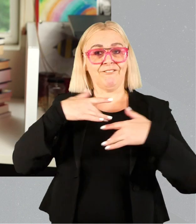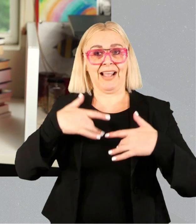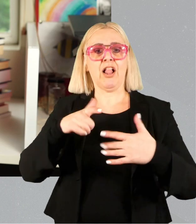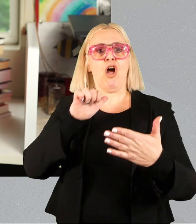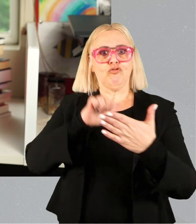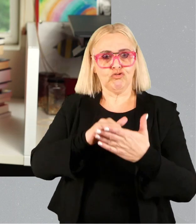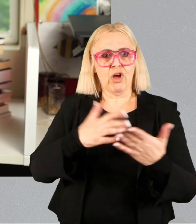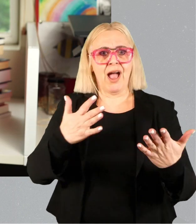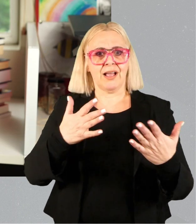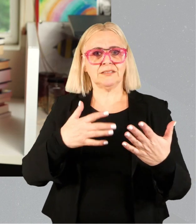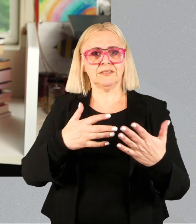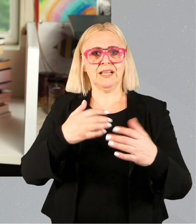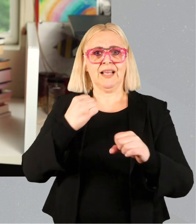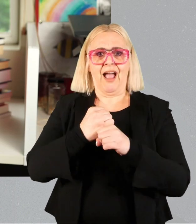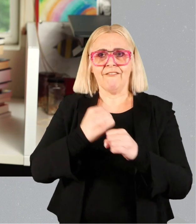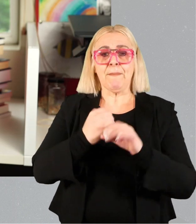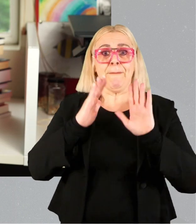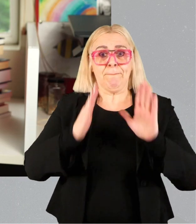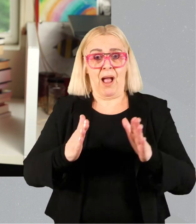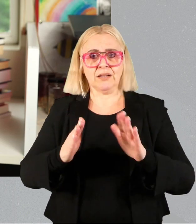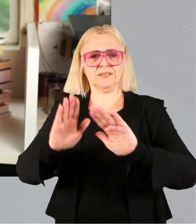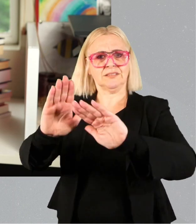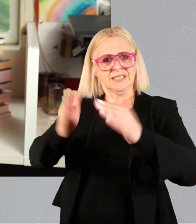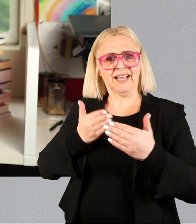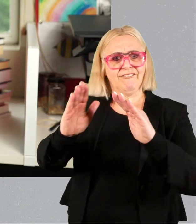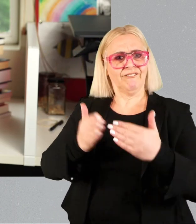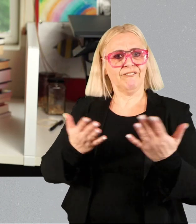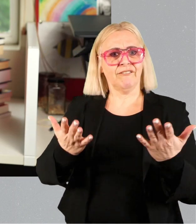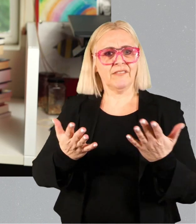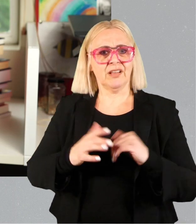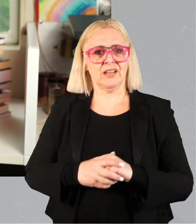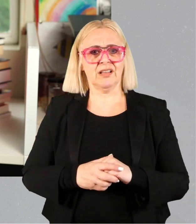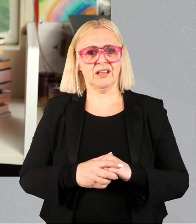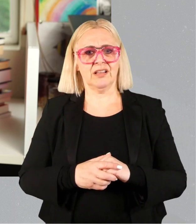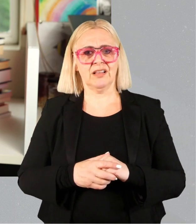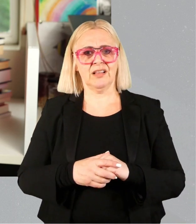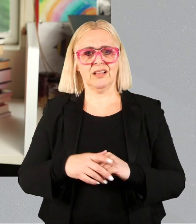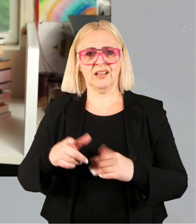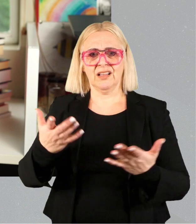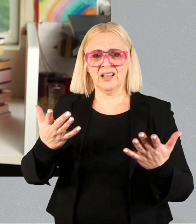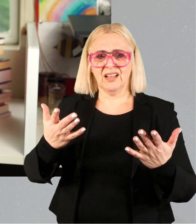don't begin to make demands without a sense that you are owed the thing that you are demanding.